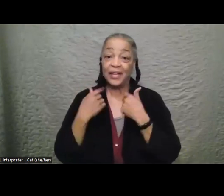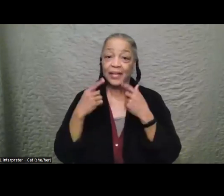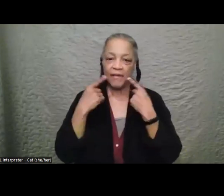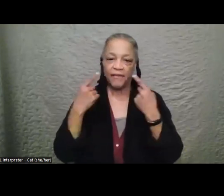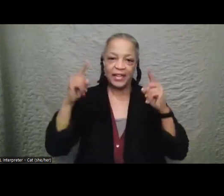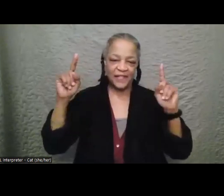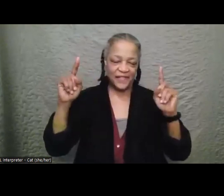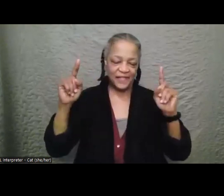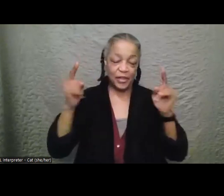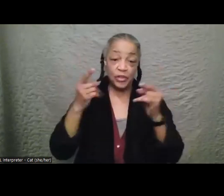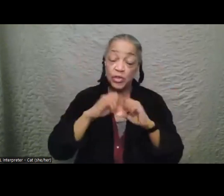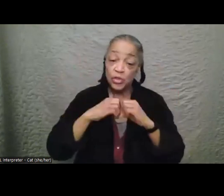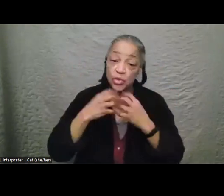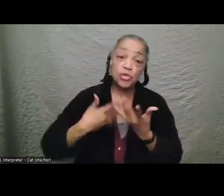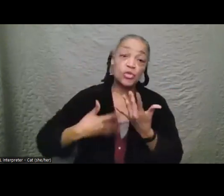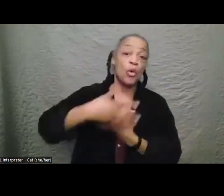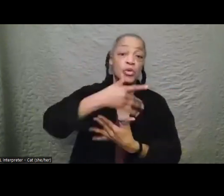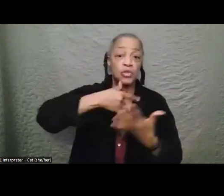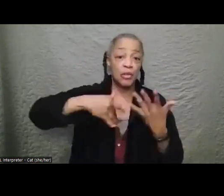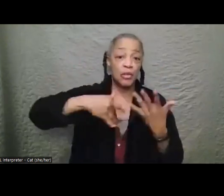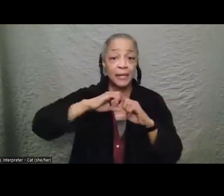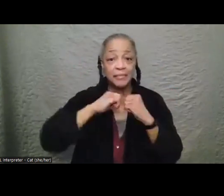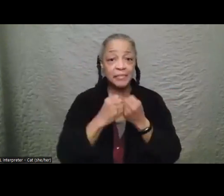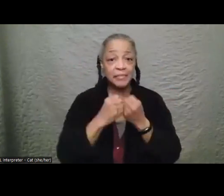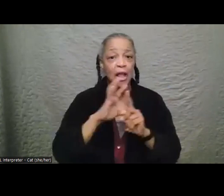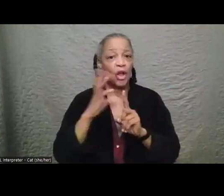Socially and culturally.